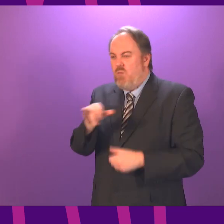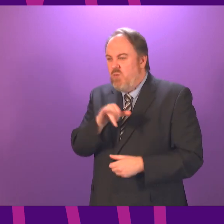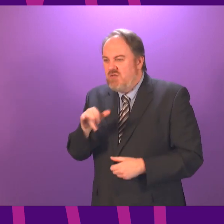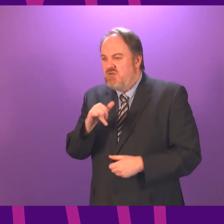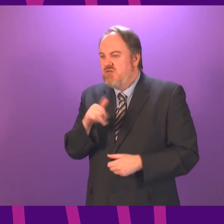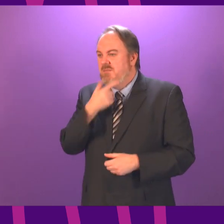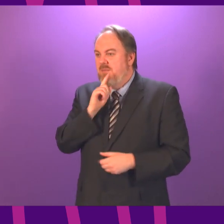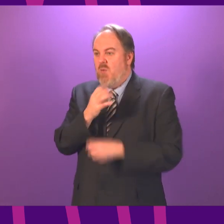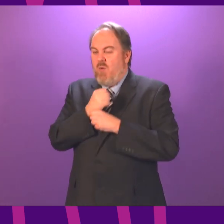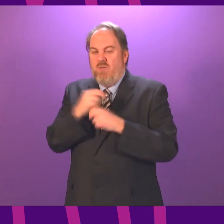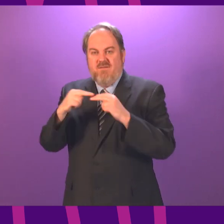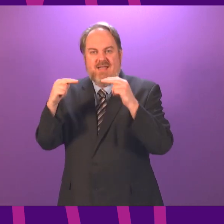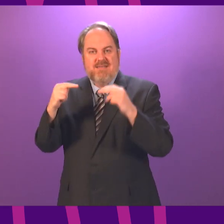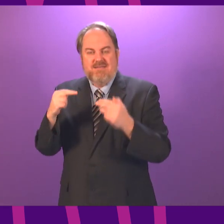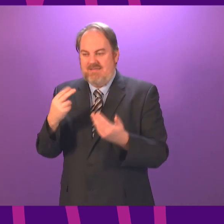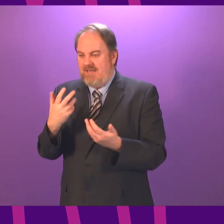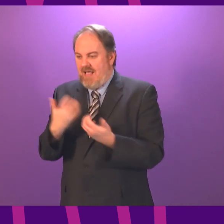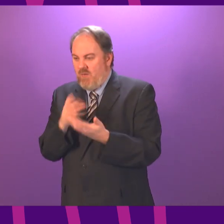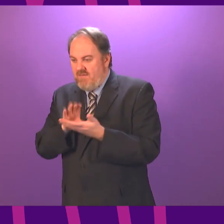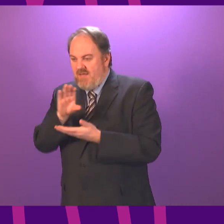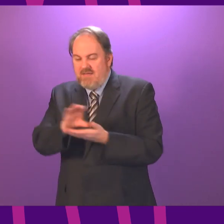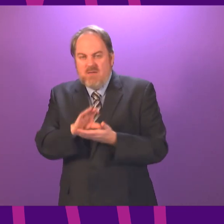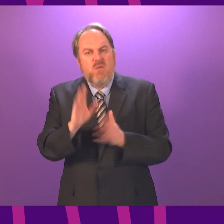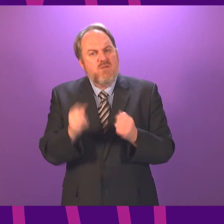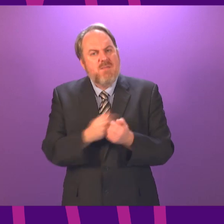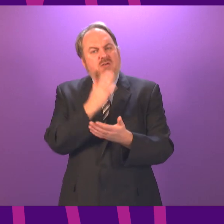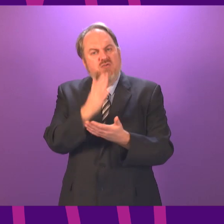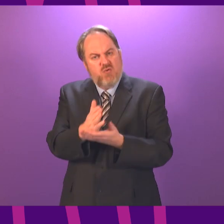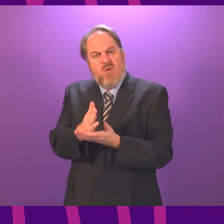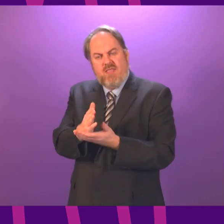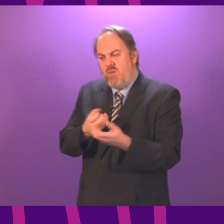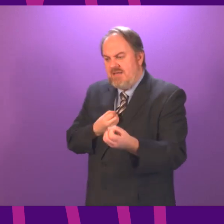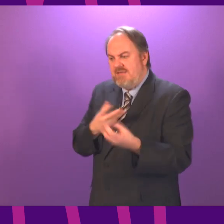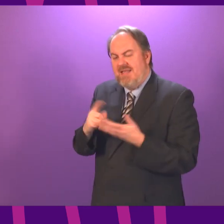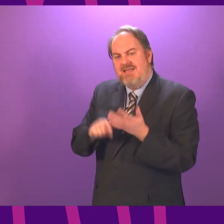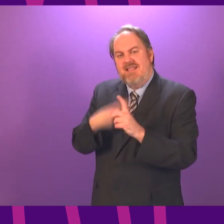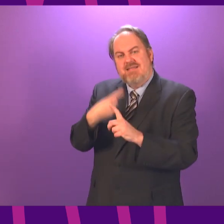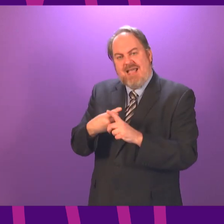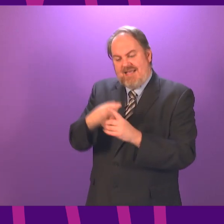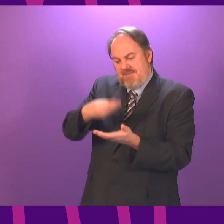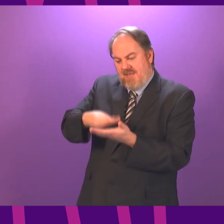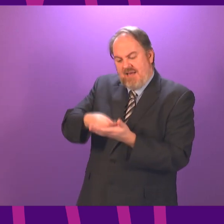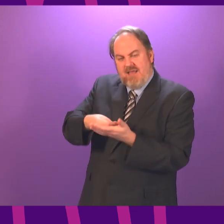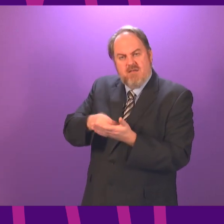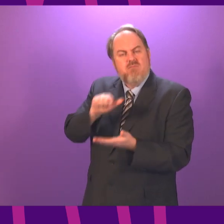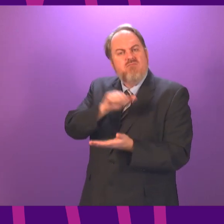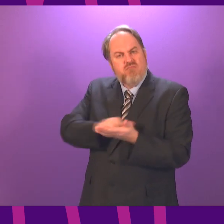we disburse taxpayers’ money to help, we do that in a way that helps the maximum number of people. That is why the work that has been done is so important.